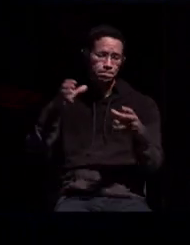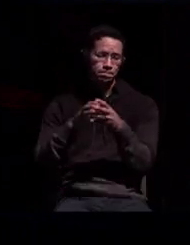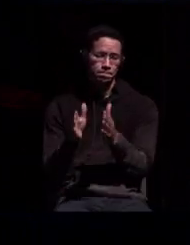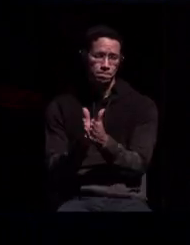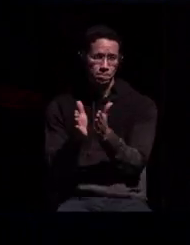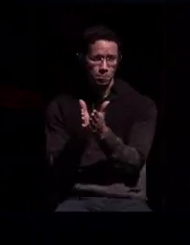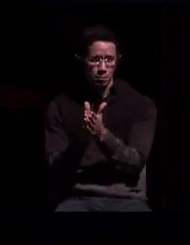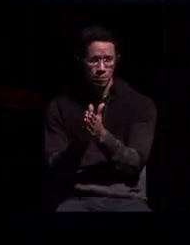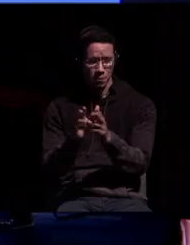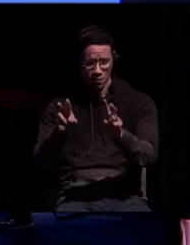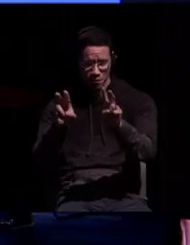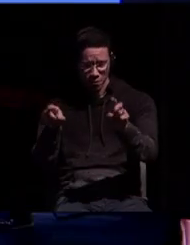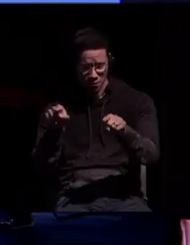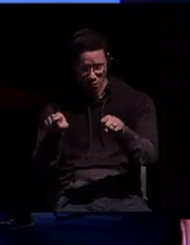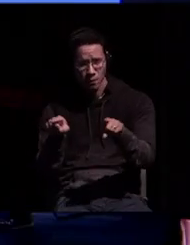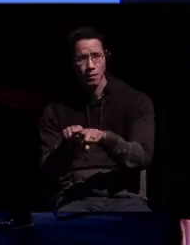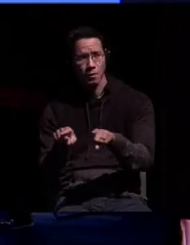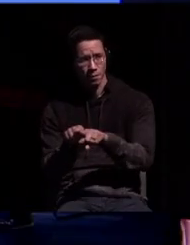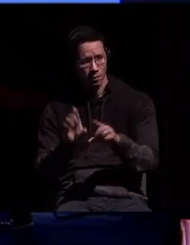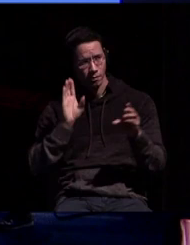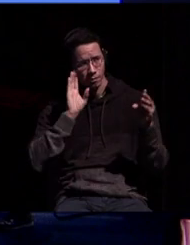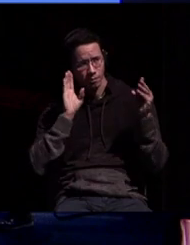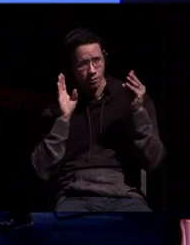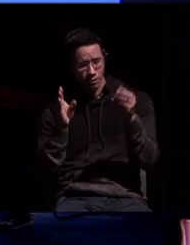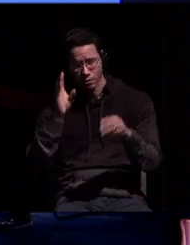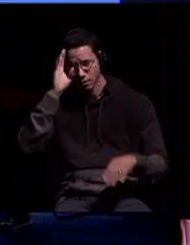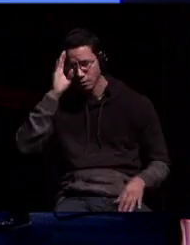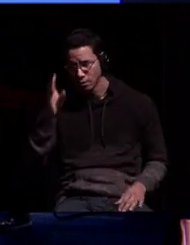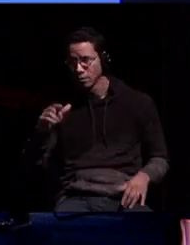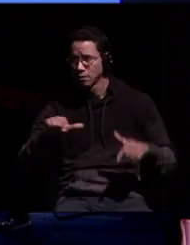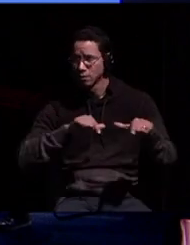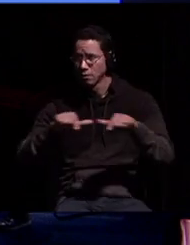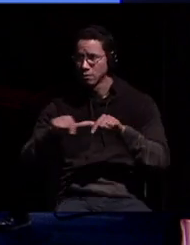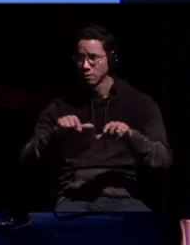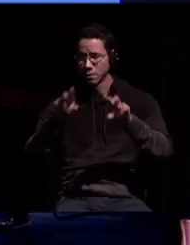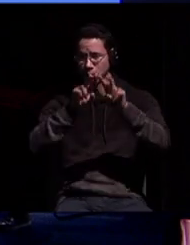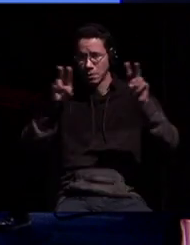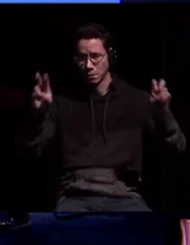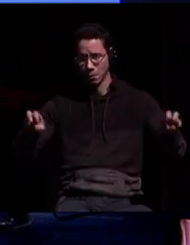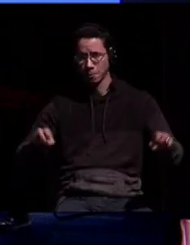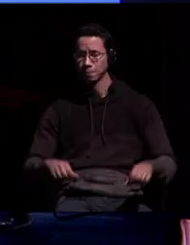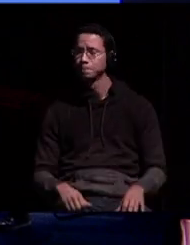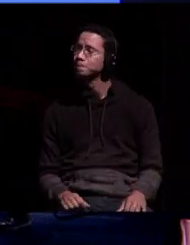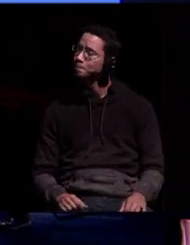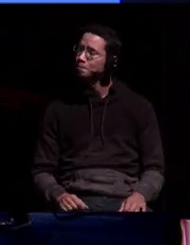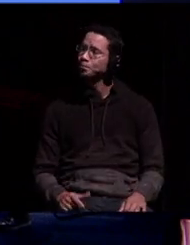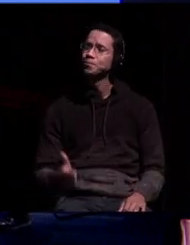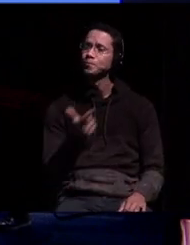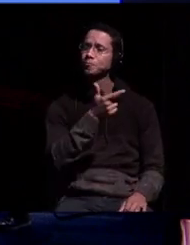when dealing with the issue. Another root-cause: the tourism sector suffers from the feminization